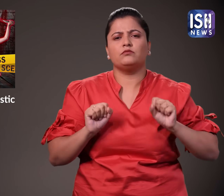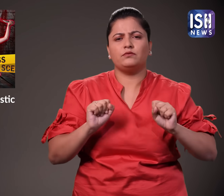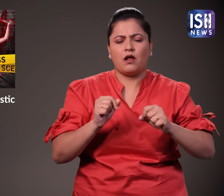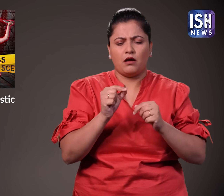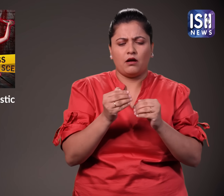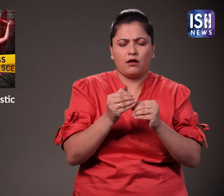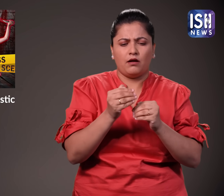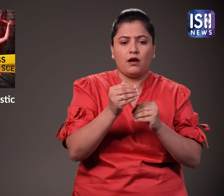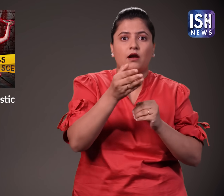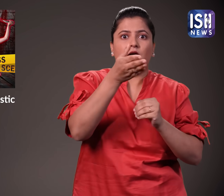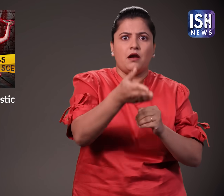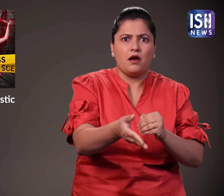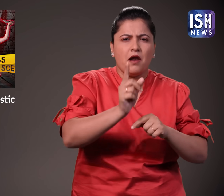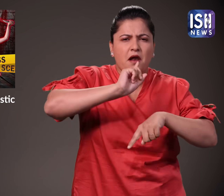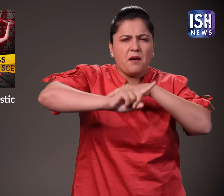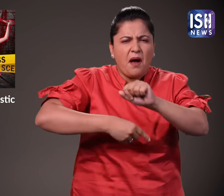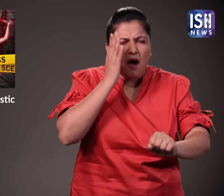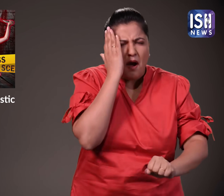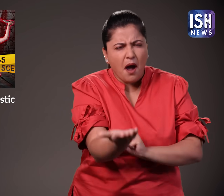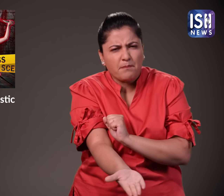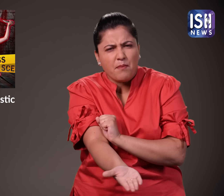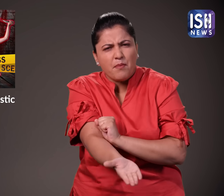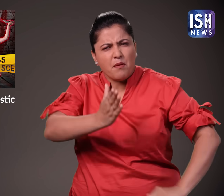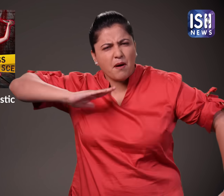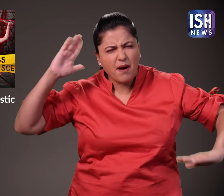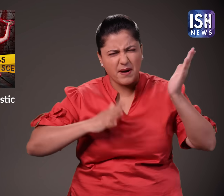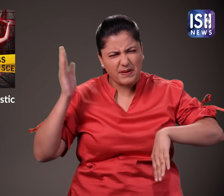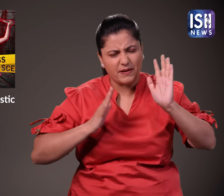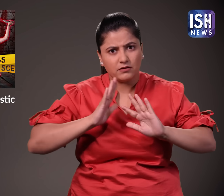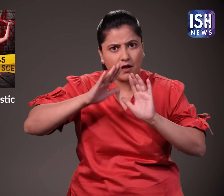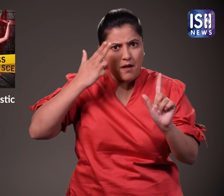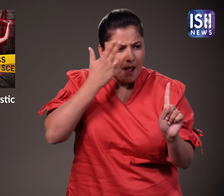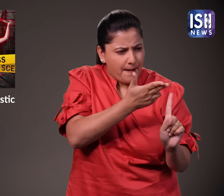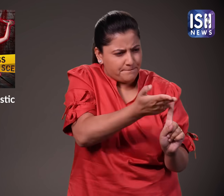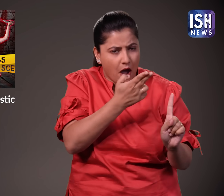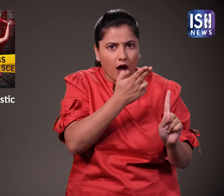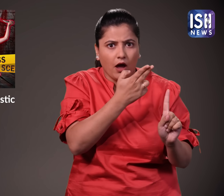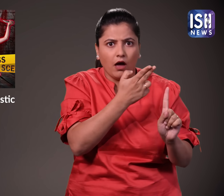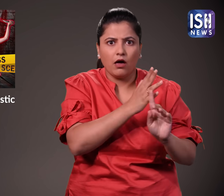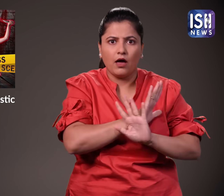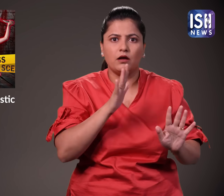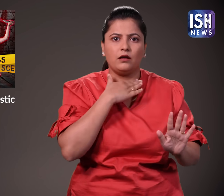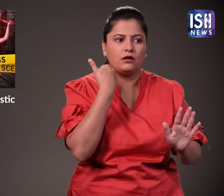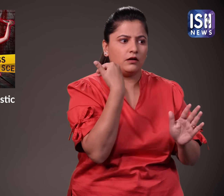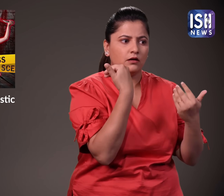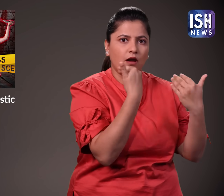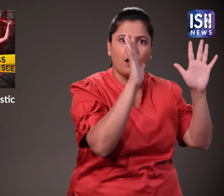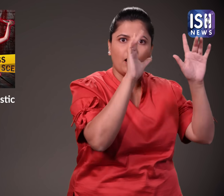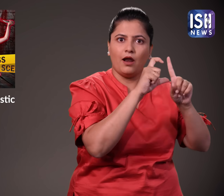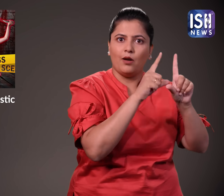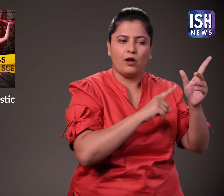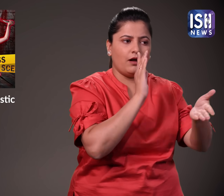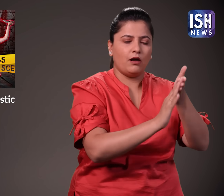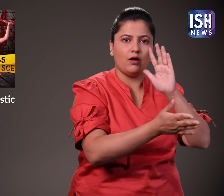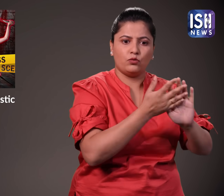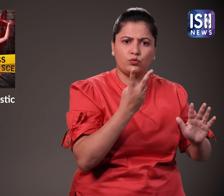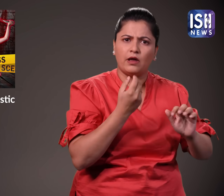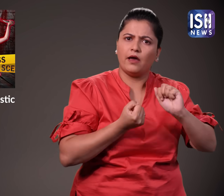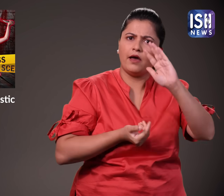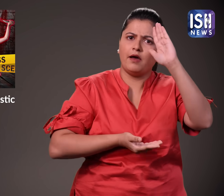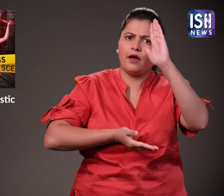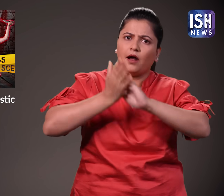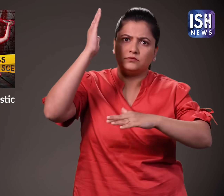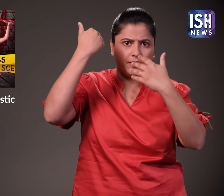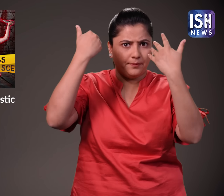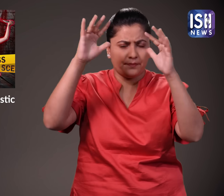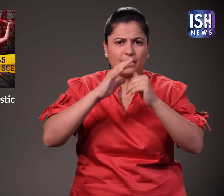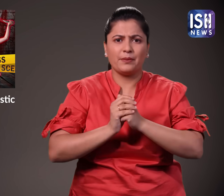After traveling some distance, Dilip was brutally assaulted and shot dead. The two men fled the scene.